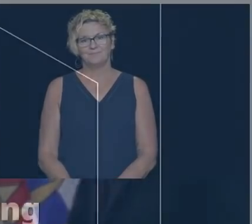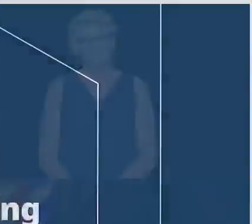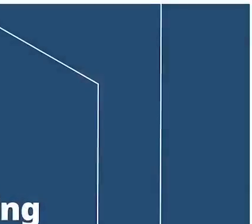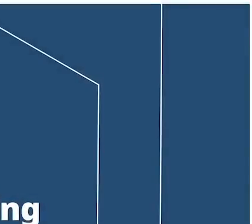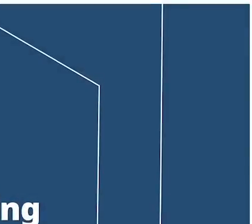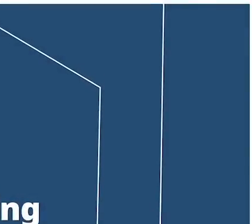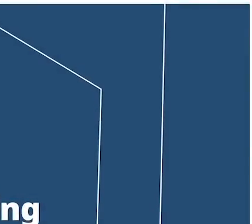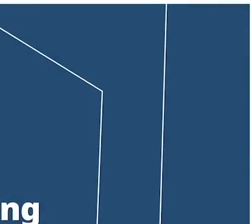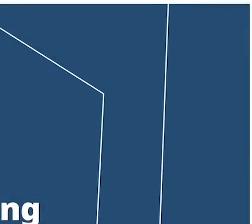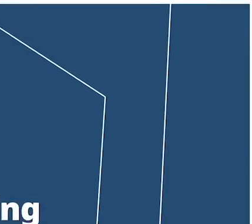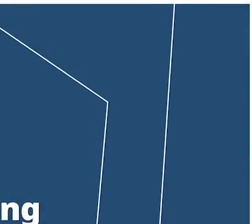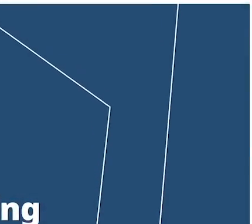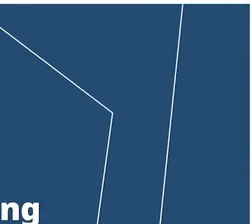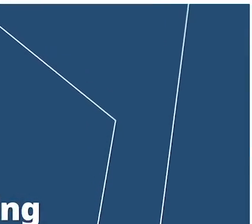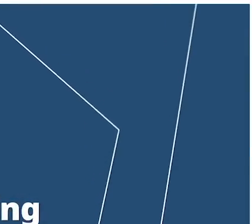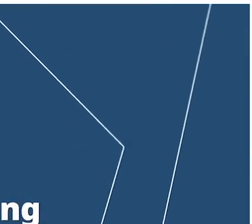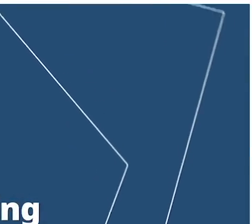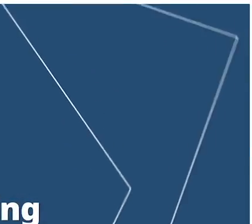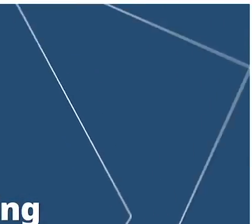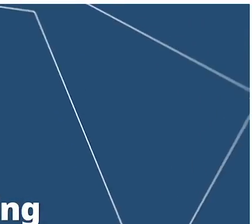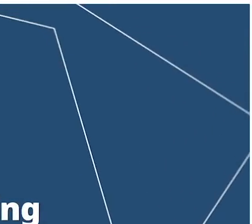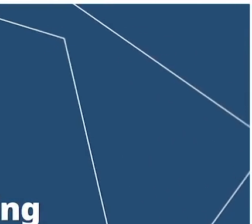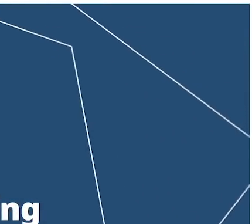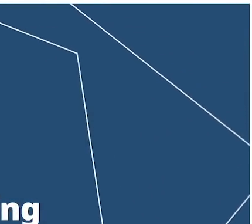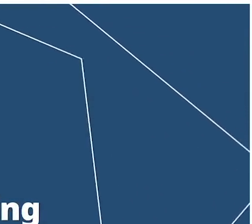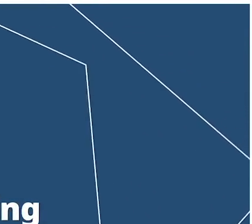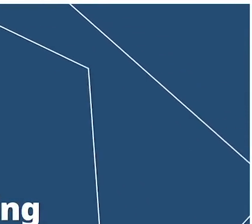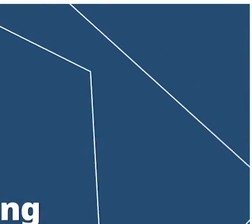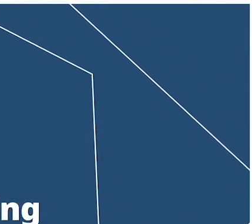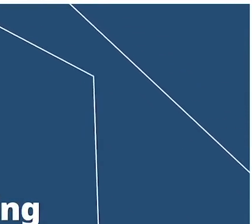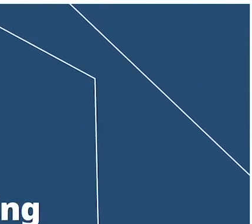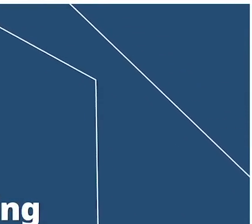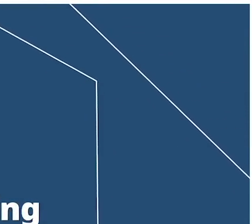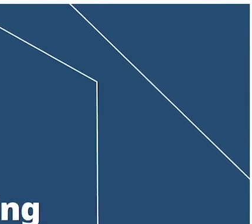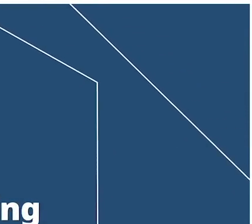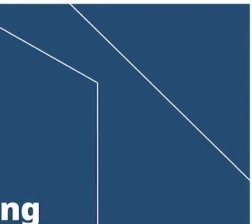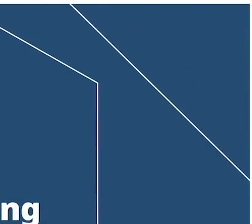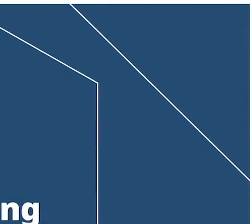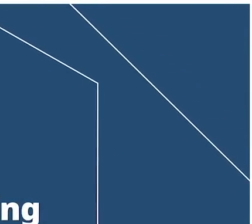needs that we might have as we go into the fall. Thank you everyone, that is all the time we